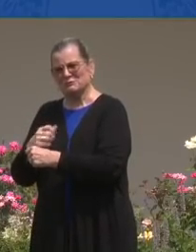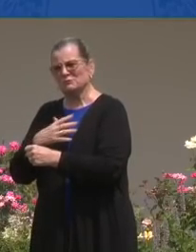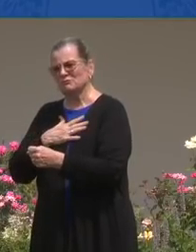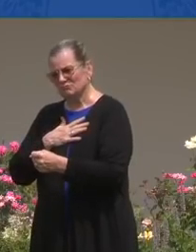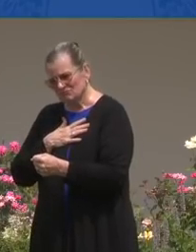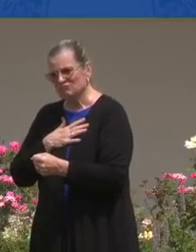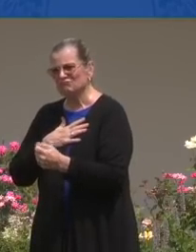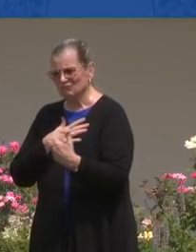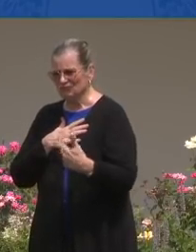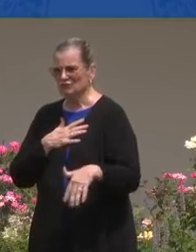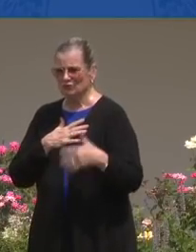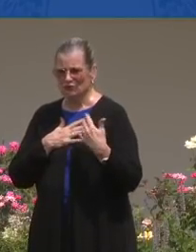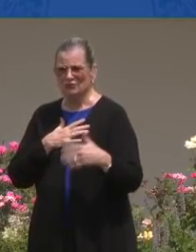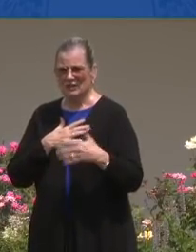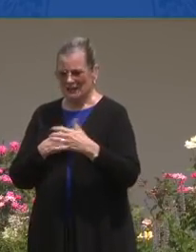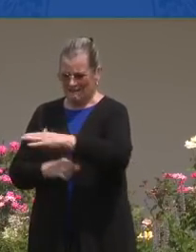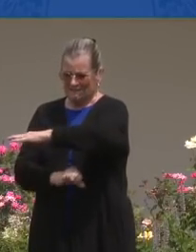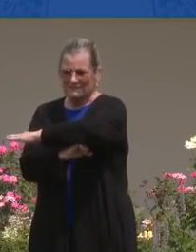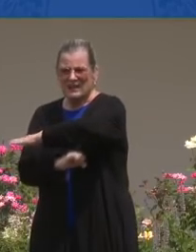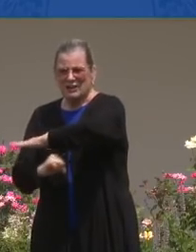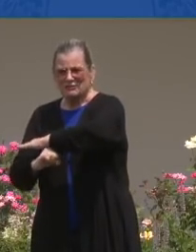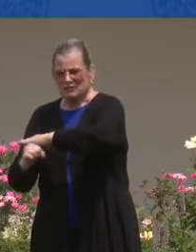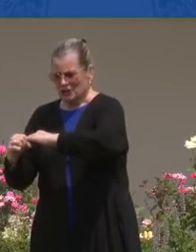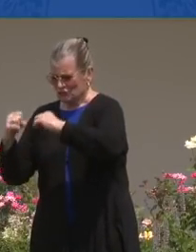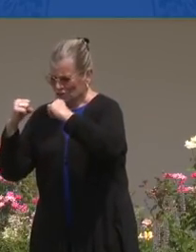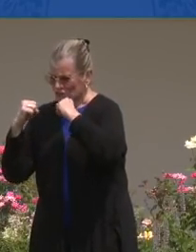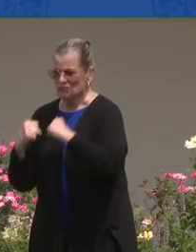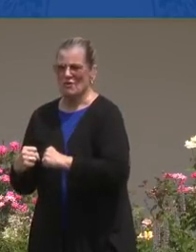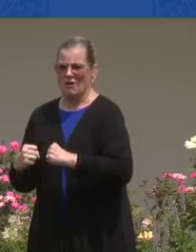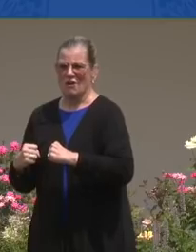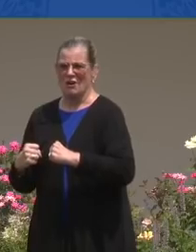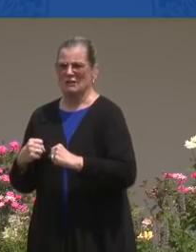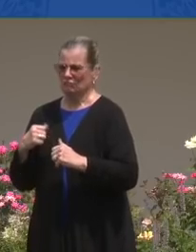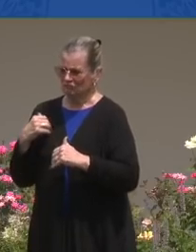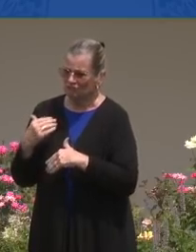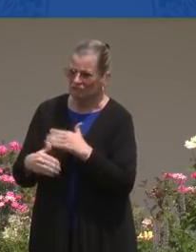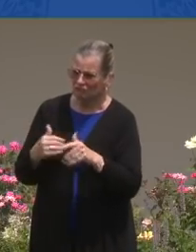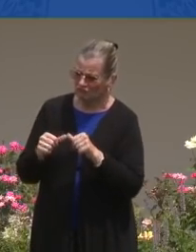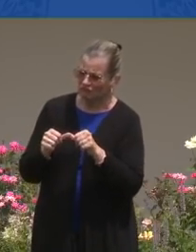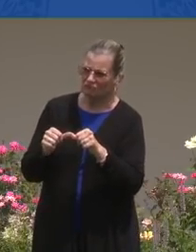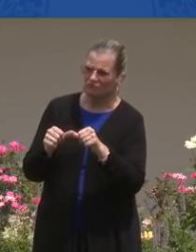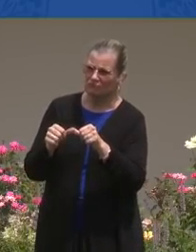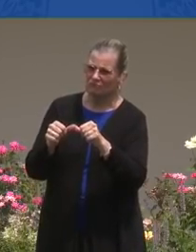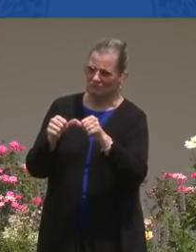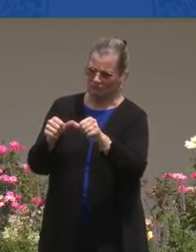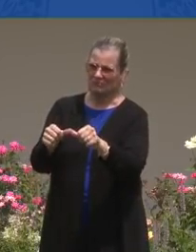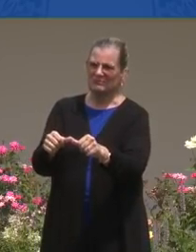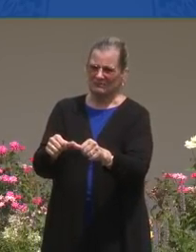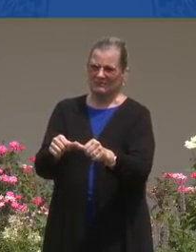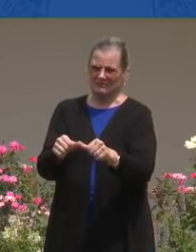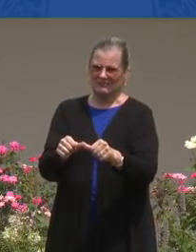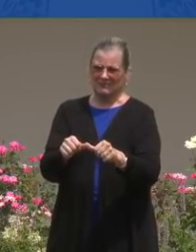It's part of the more moral bedrock of our nation and something every American should be proud of.